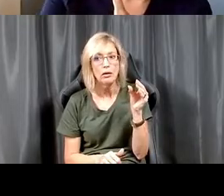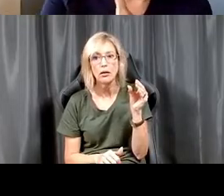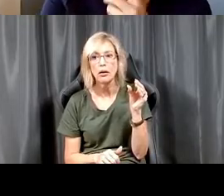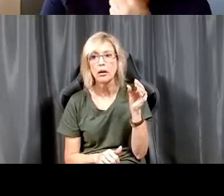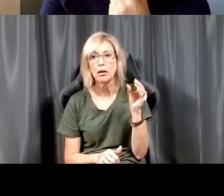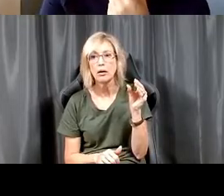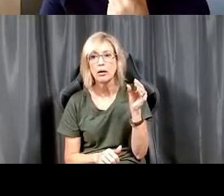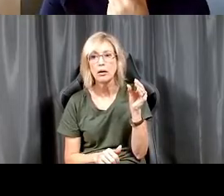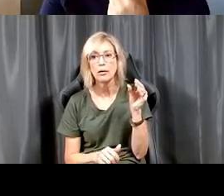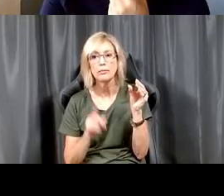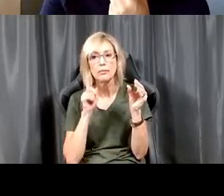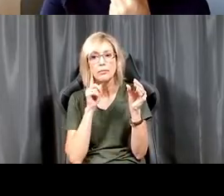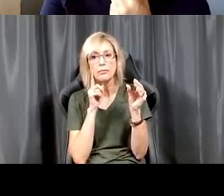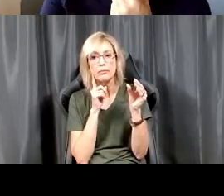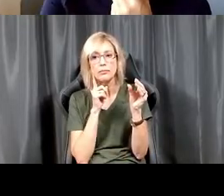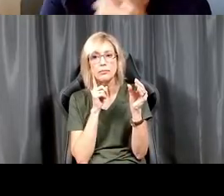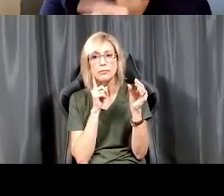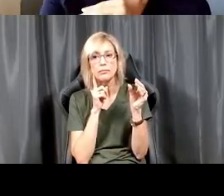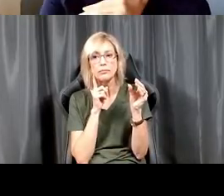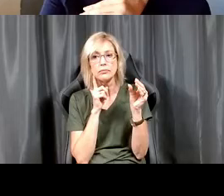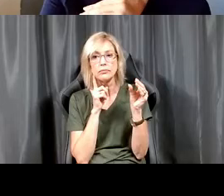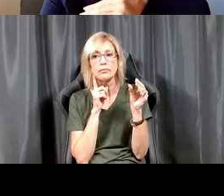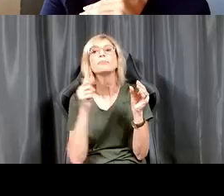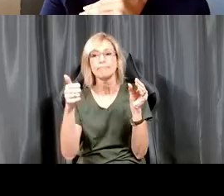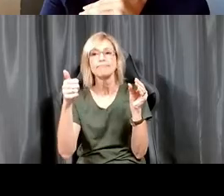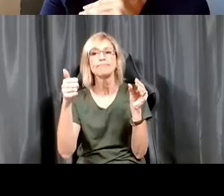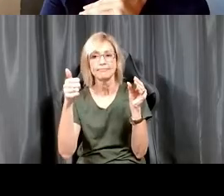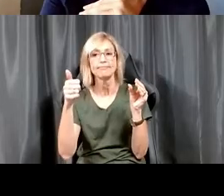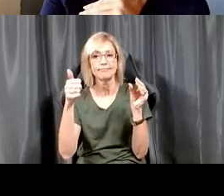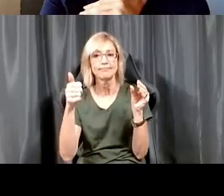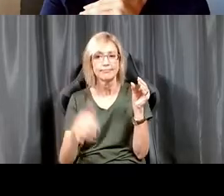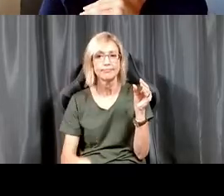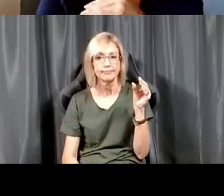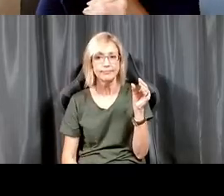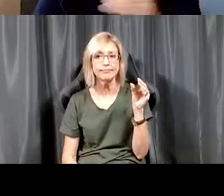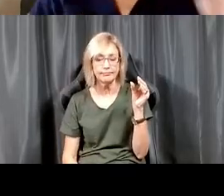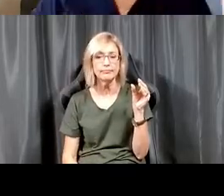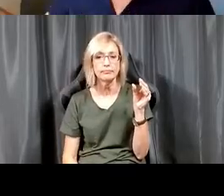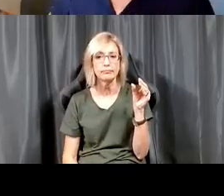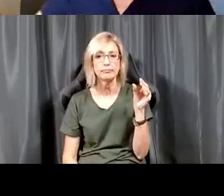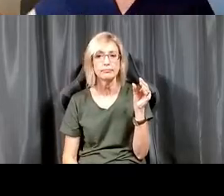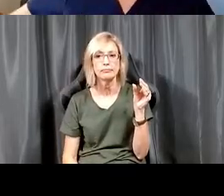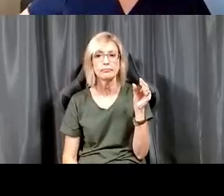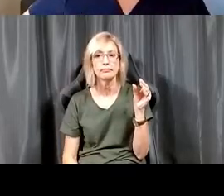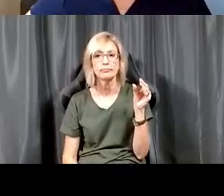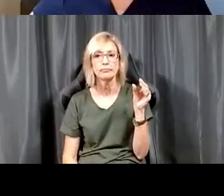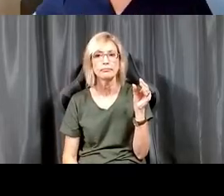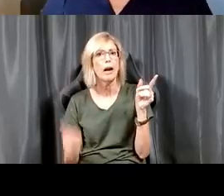(. Lost audio) »JENNIFER: Am I back? You guys can hear me? »SAMI (CART): Yes. »JENNIFER: I don't know where my air pods are in my house.